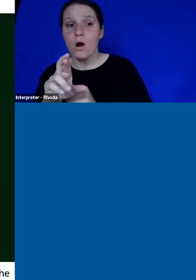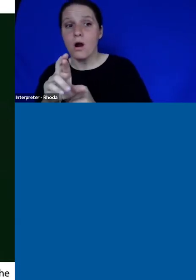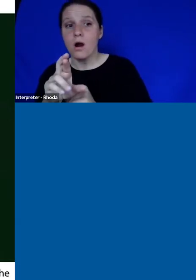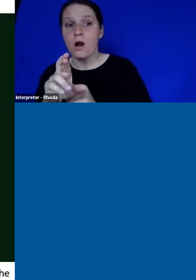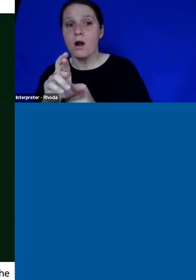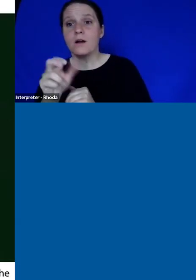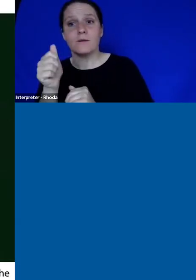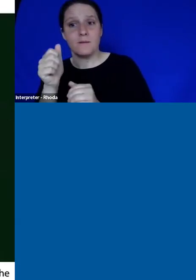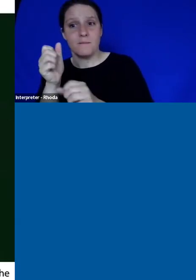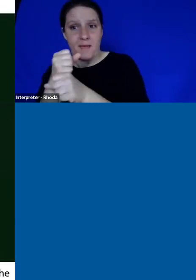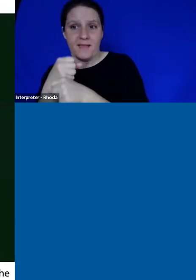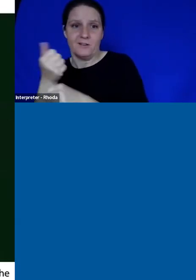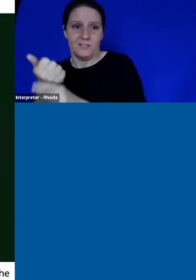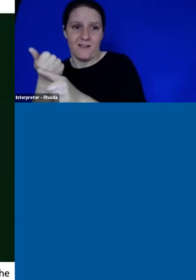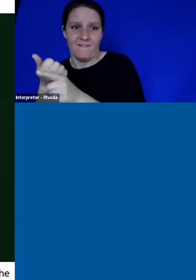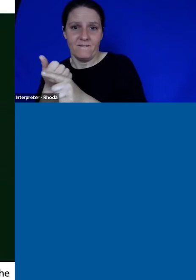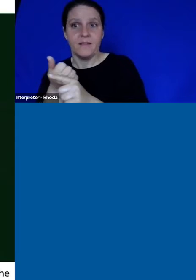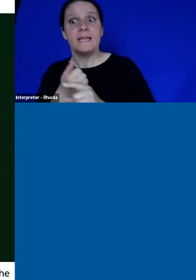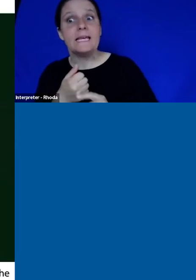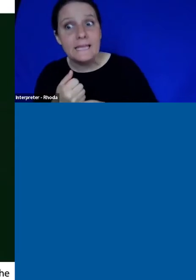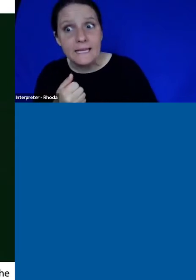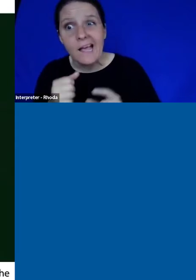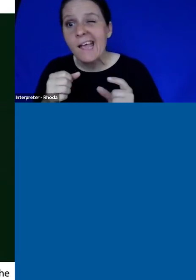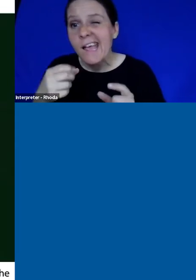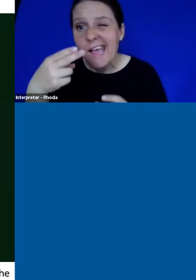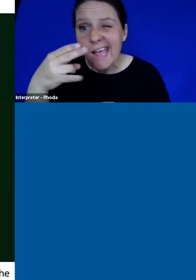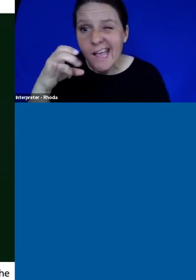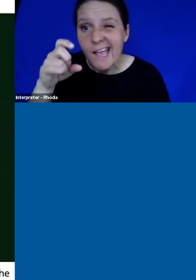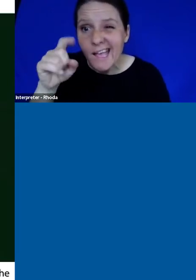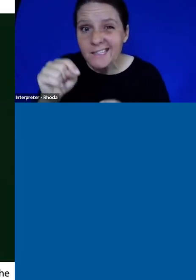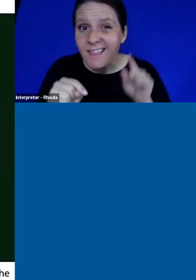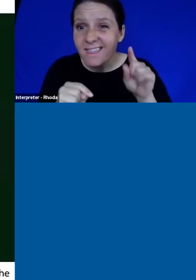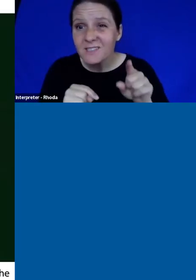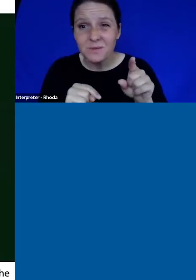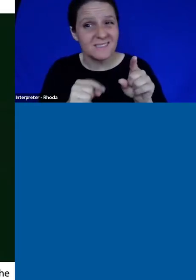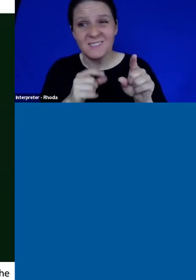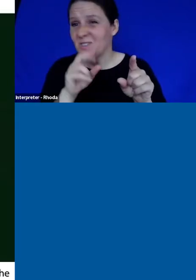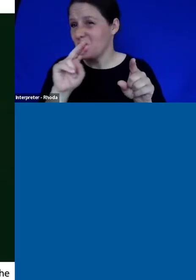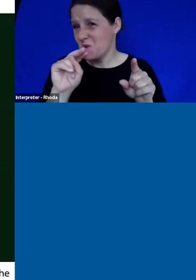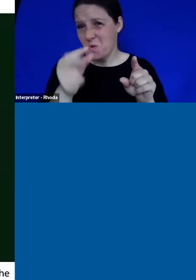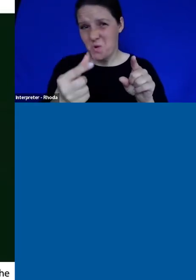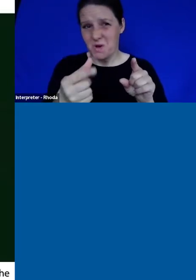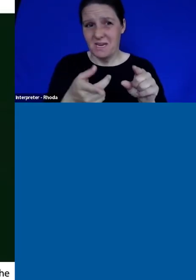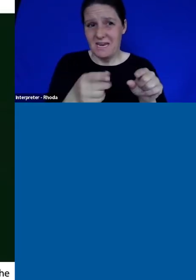that used the auto-generated alt text and what does it say? Maybe an image of text?